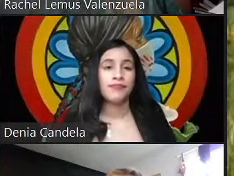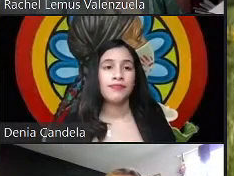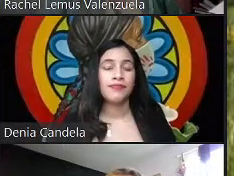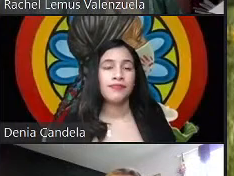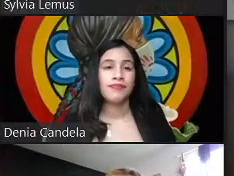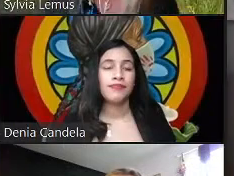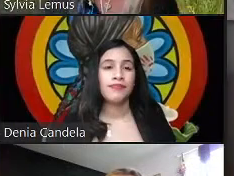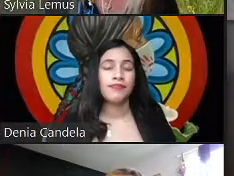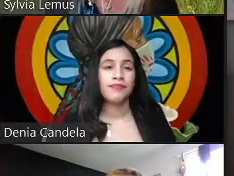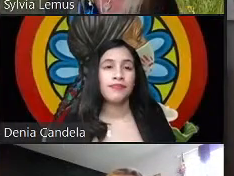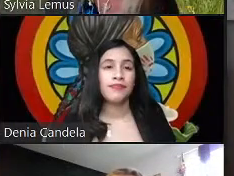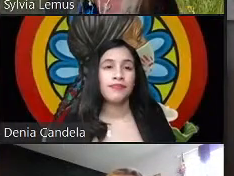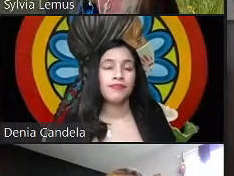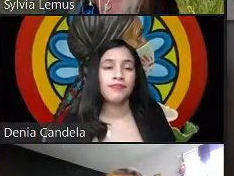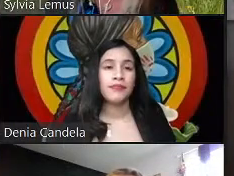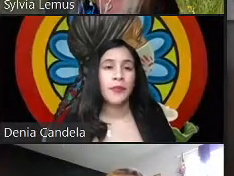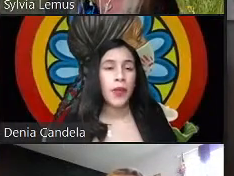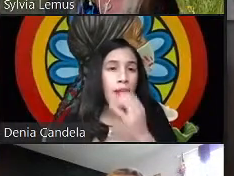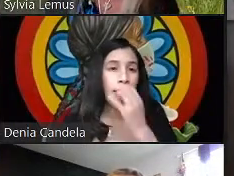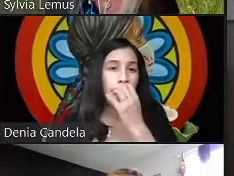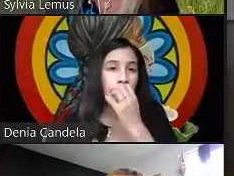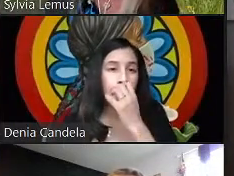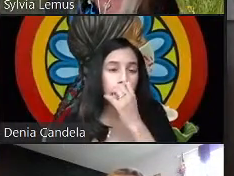They're asking if there is a cap